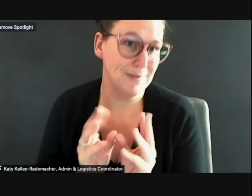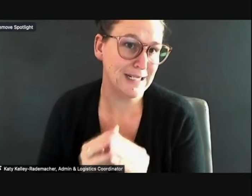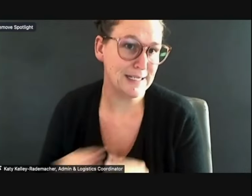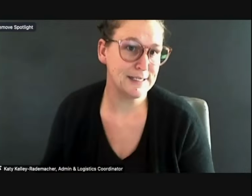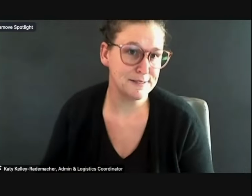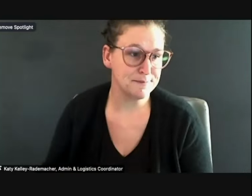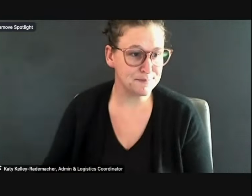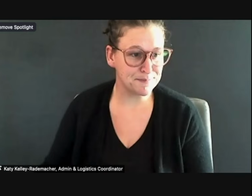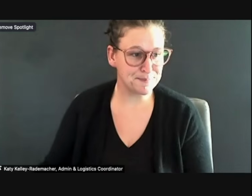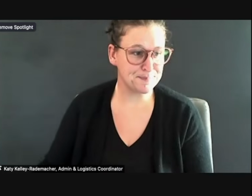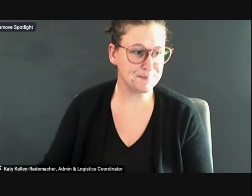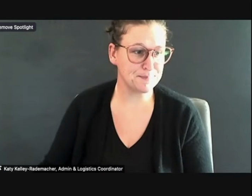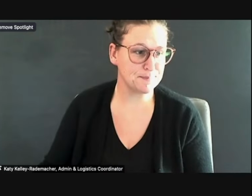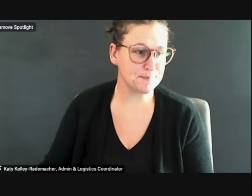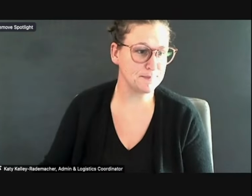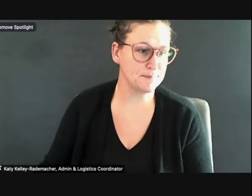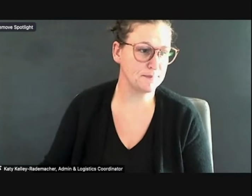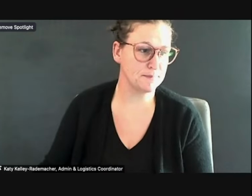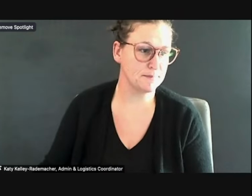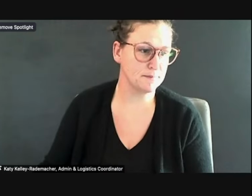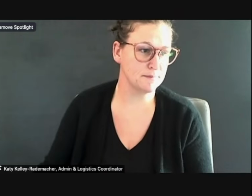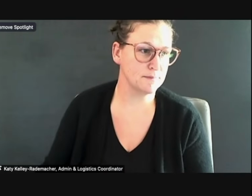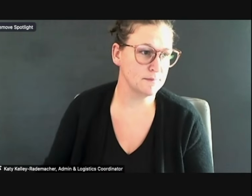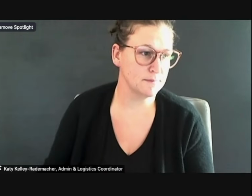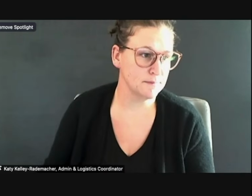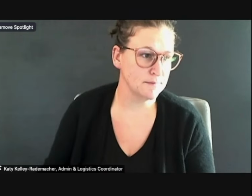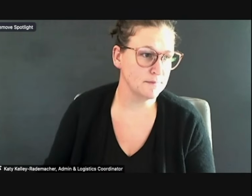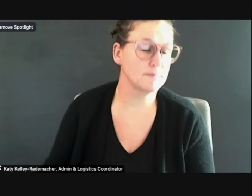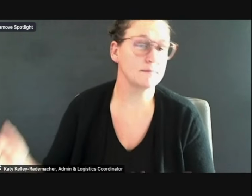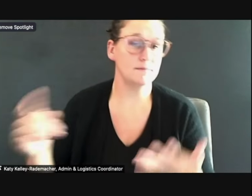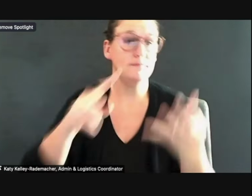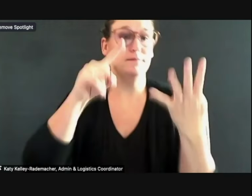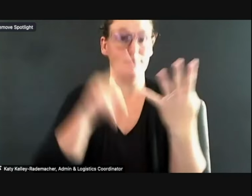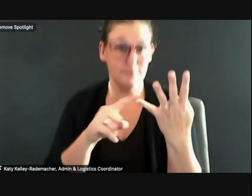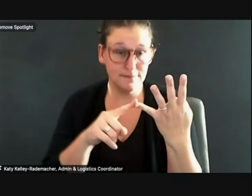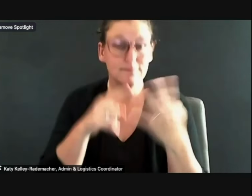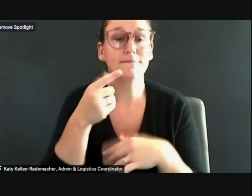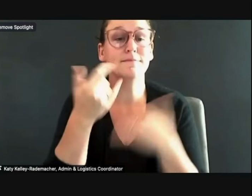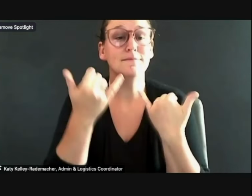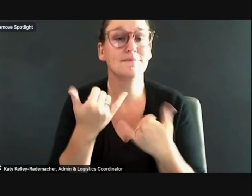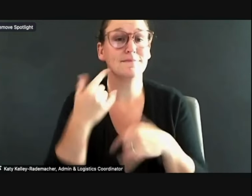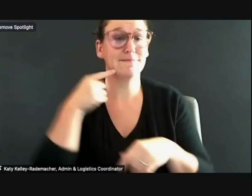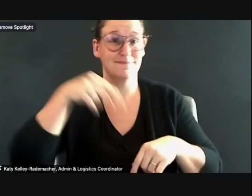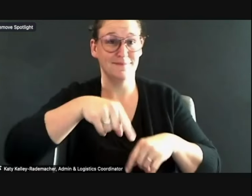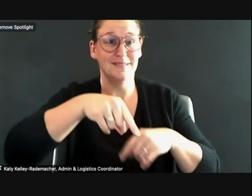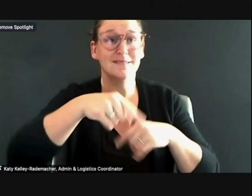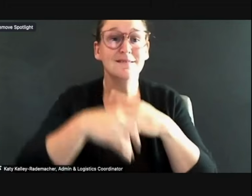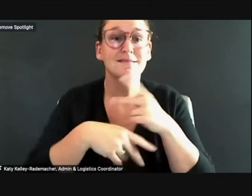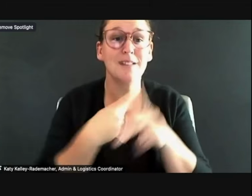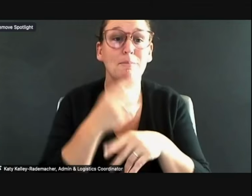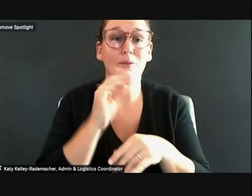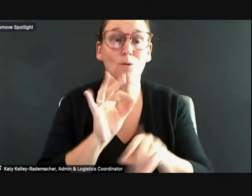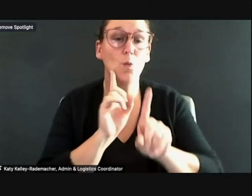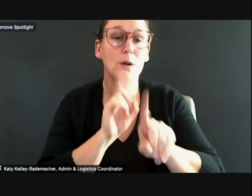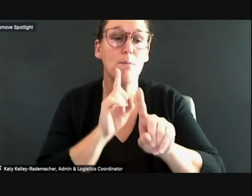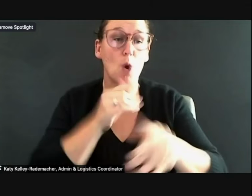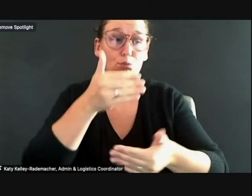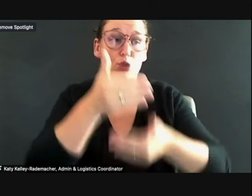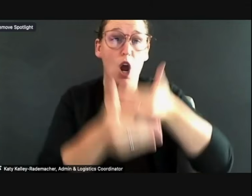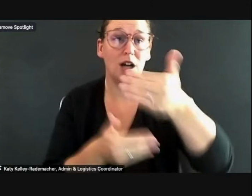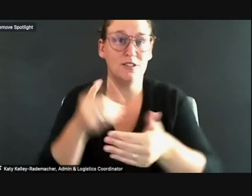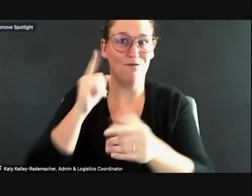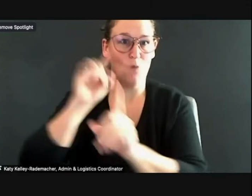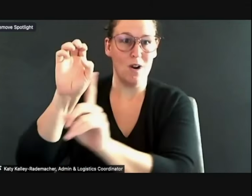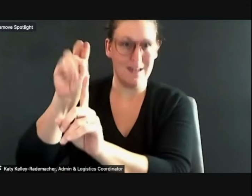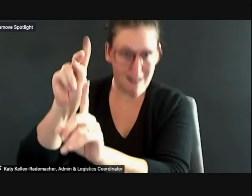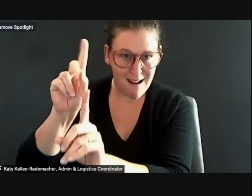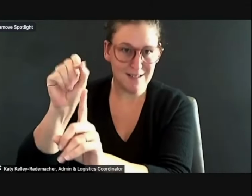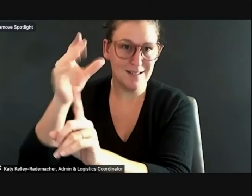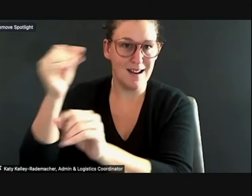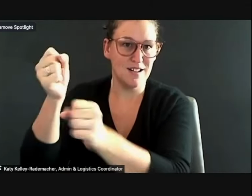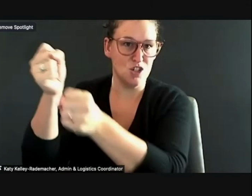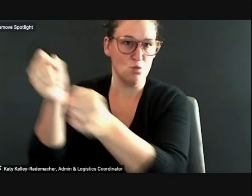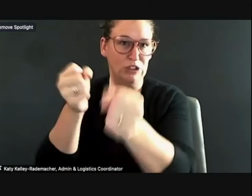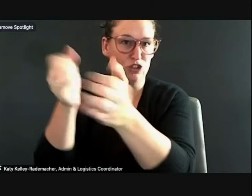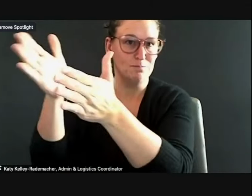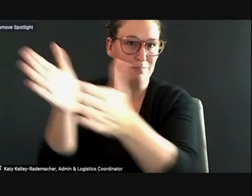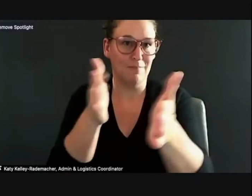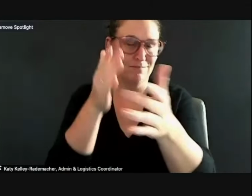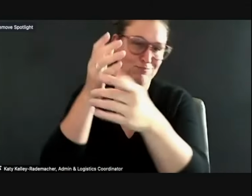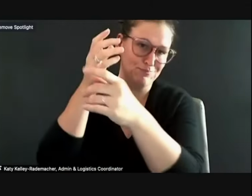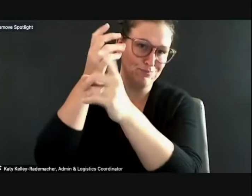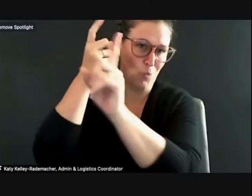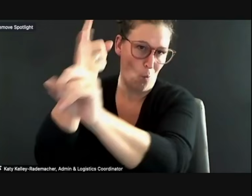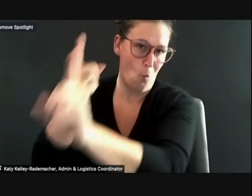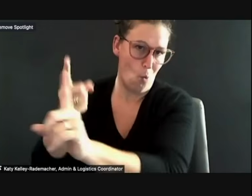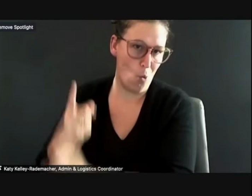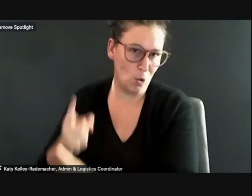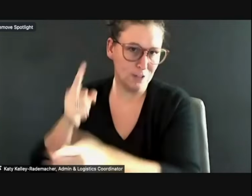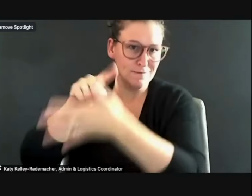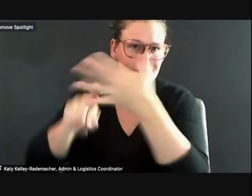Fourth, we piloted a new reporting process for Ends and Strategic Goals. How do we